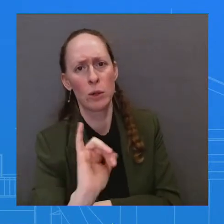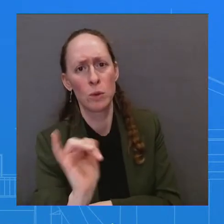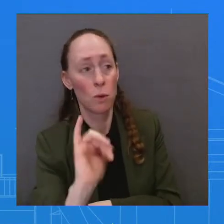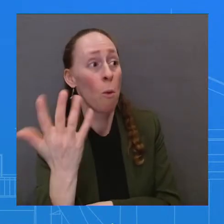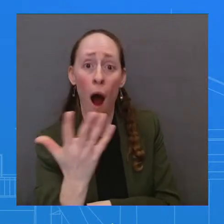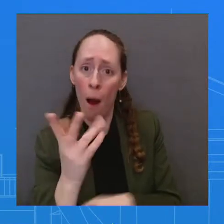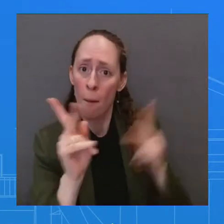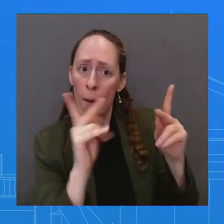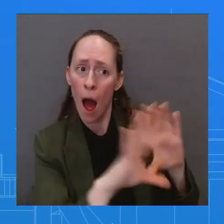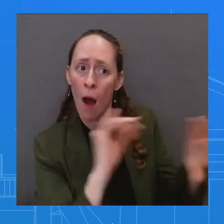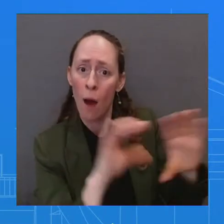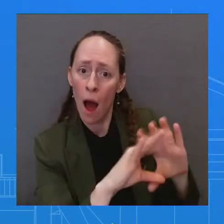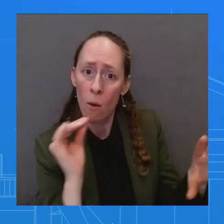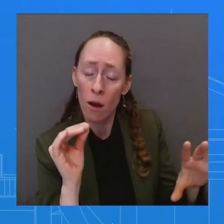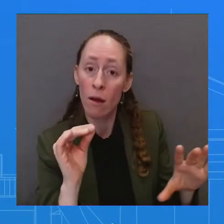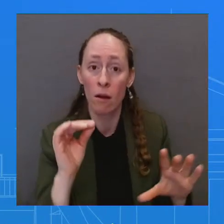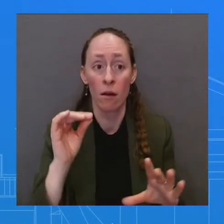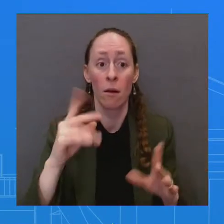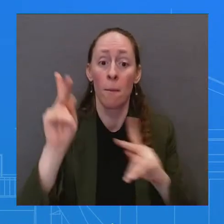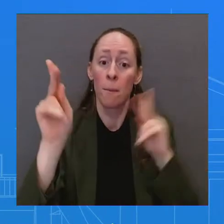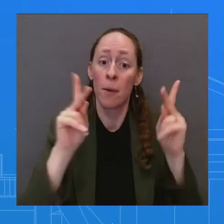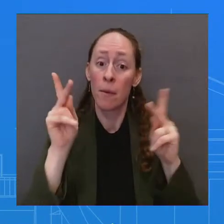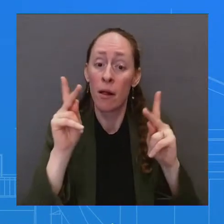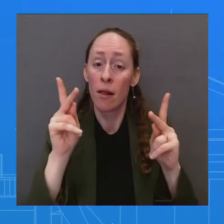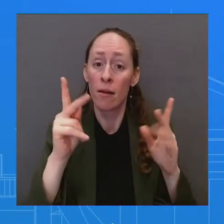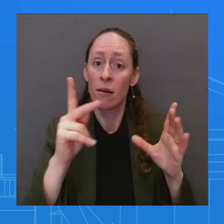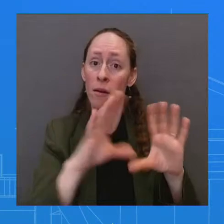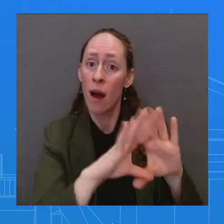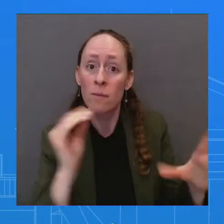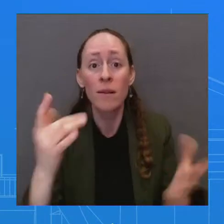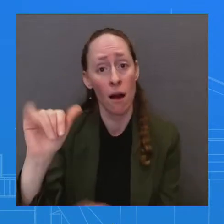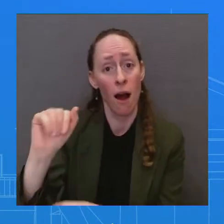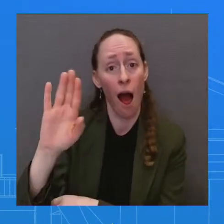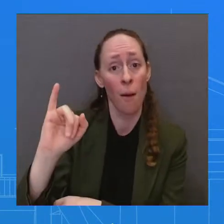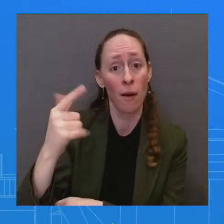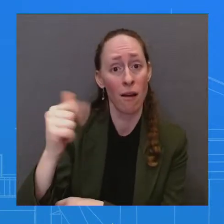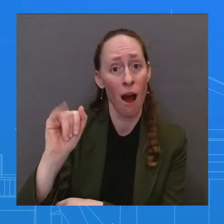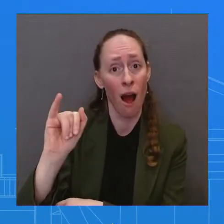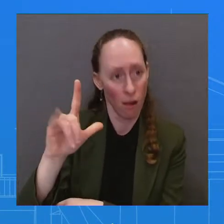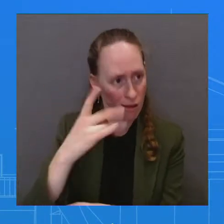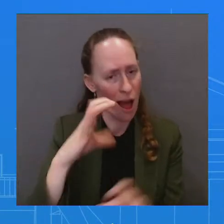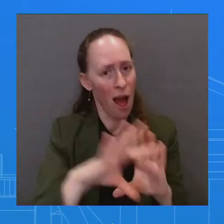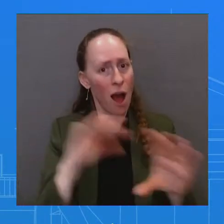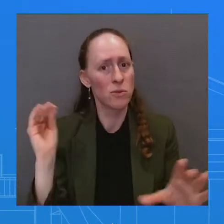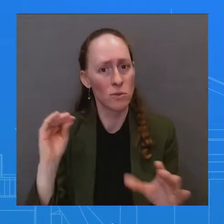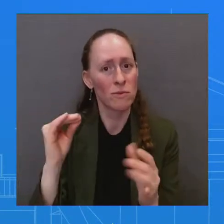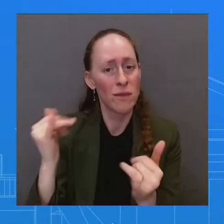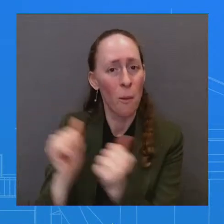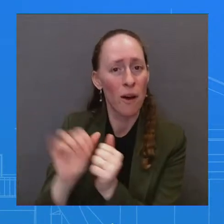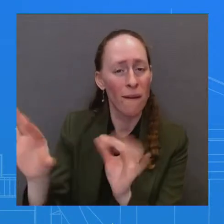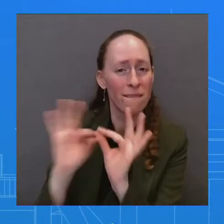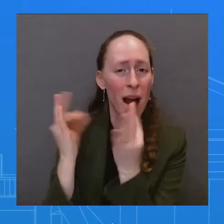So, again, it's a balance. And, again, I won't speak for the Israeli Defense Forces, but when -- but when they have --